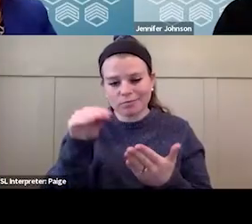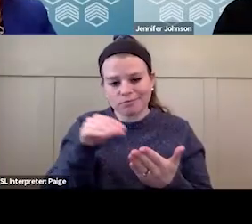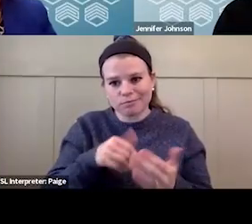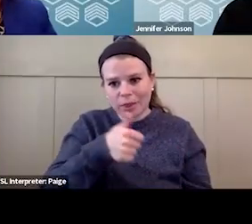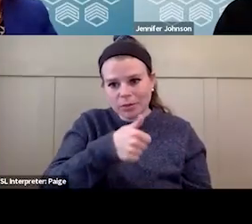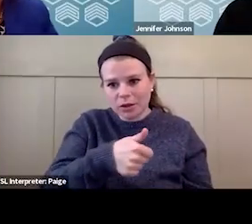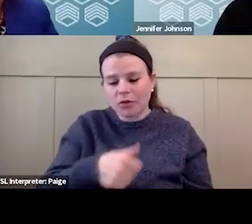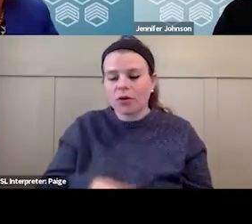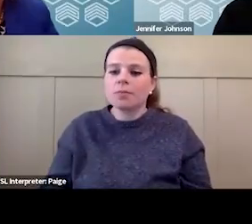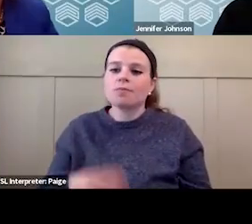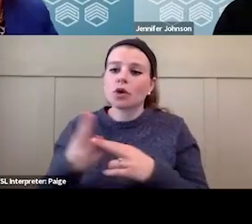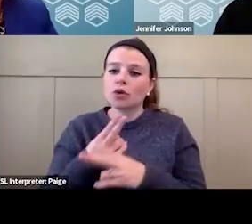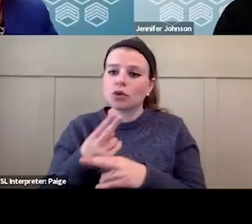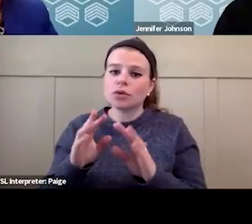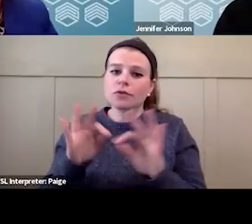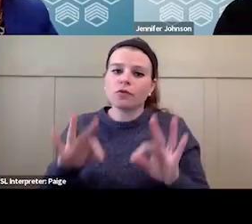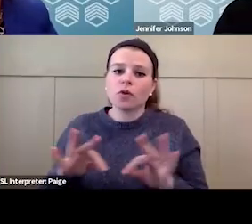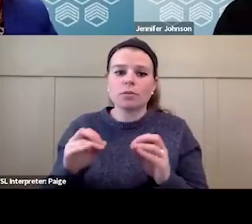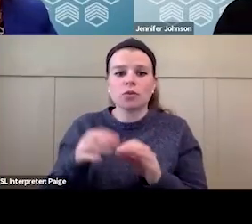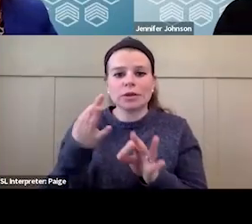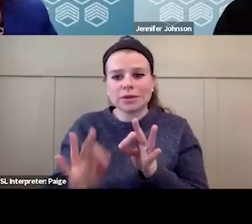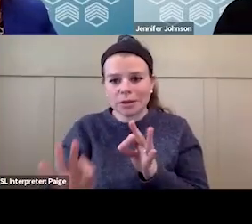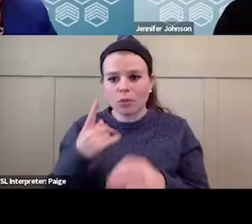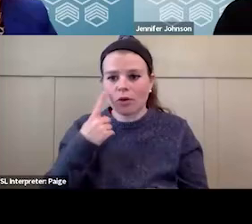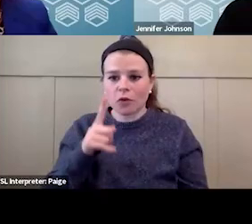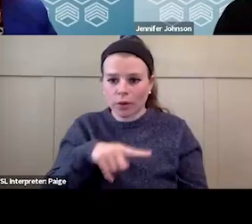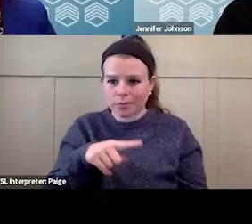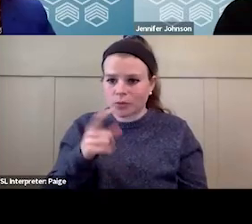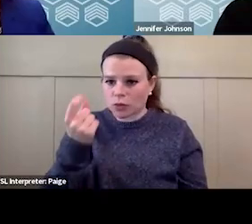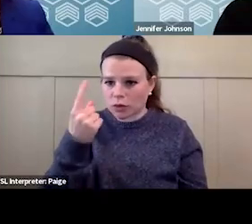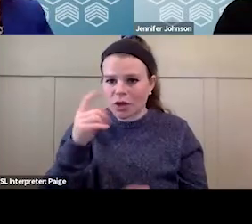Uh, use forms that are simple for the participant to understand. No big words here.